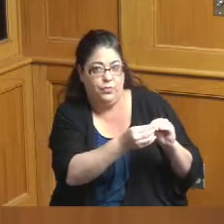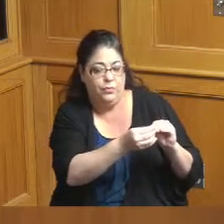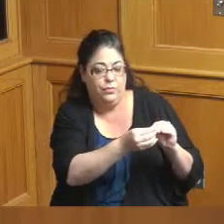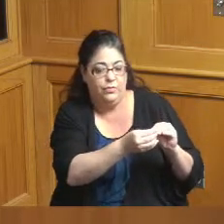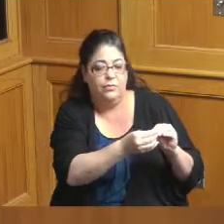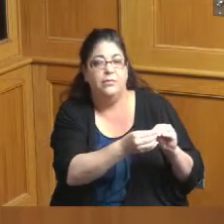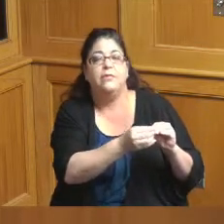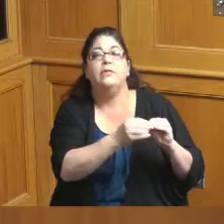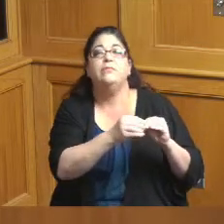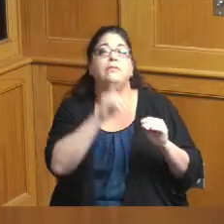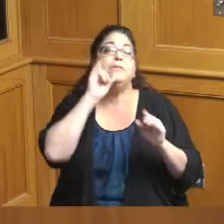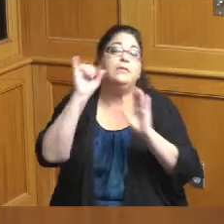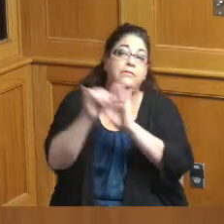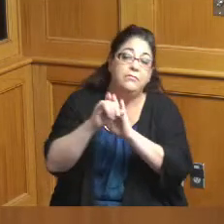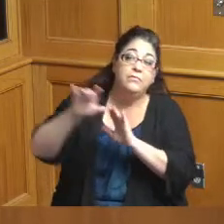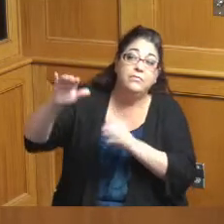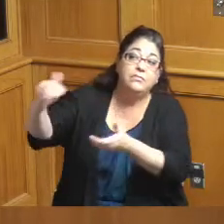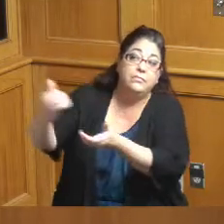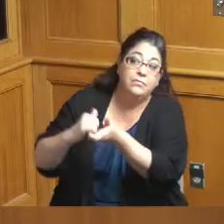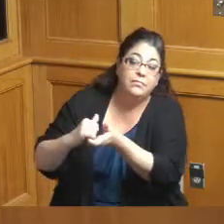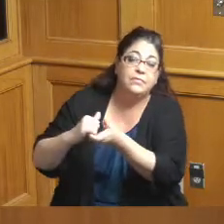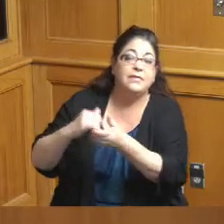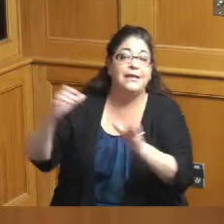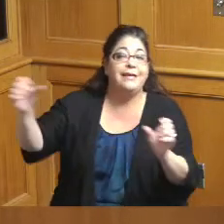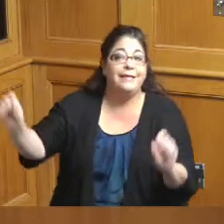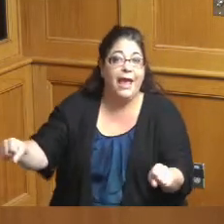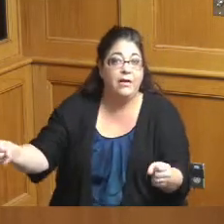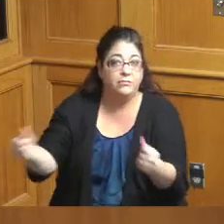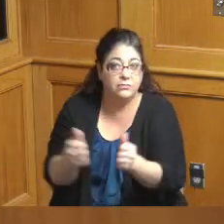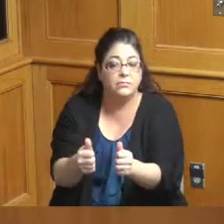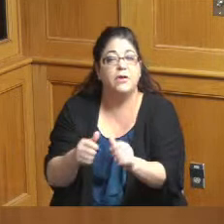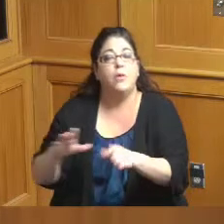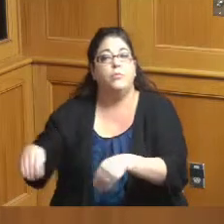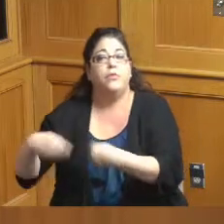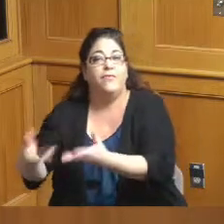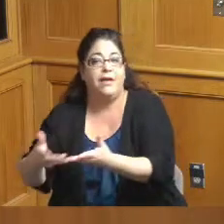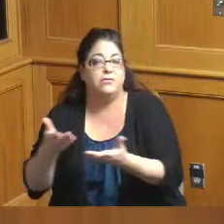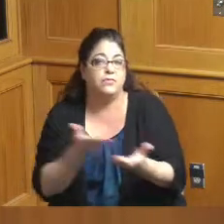providers in the community that we know or can deliver the services that are outlined in those